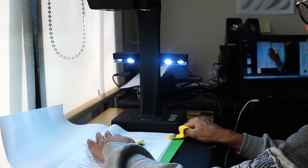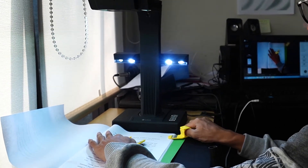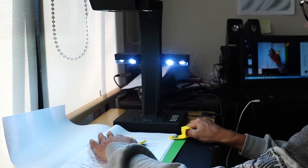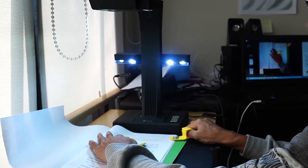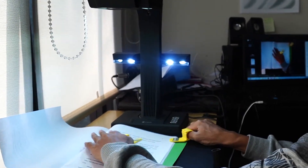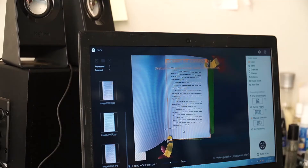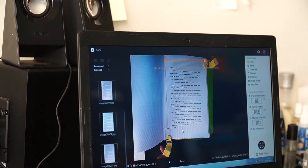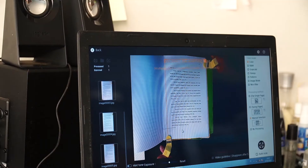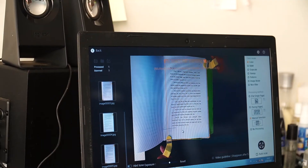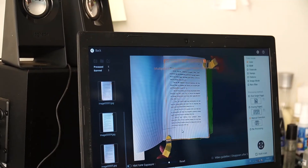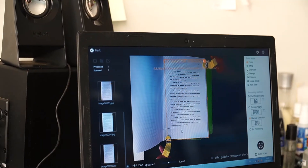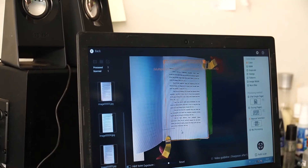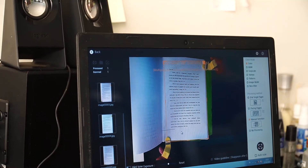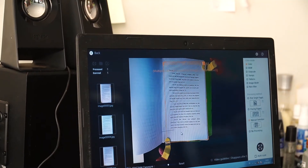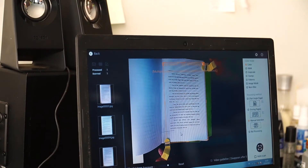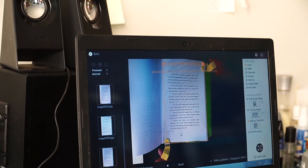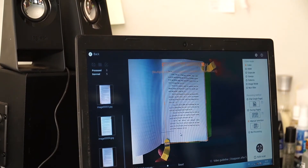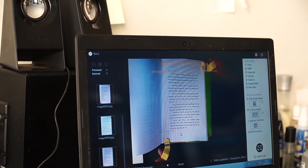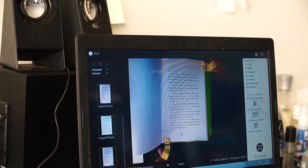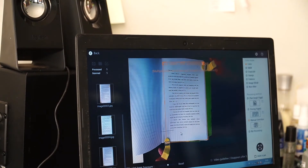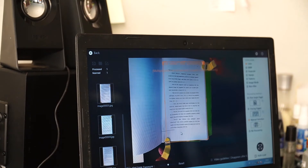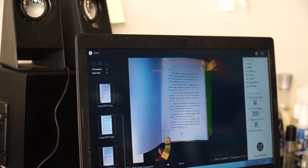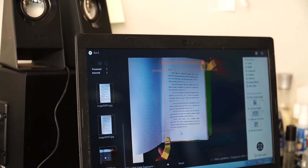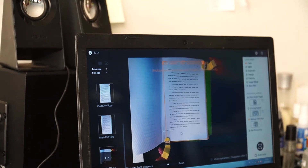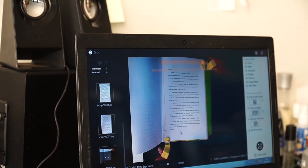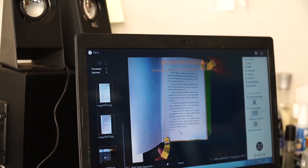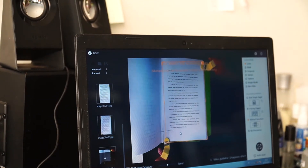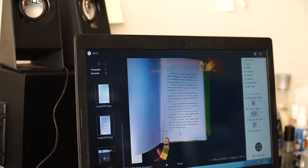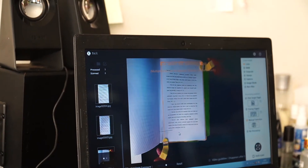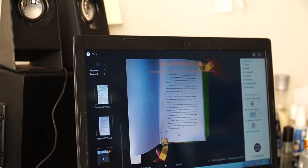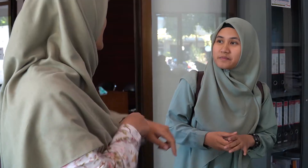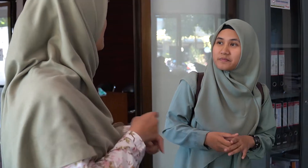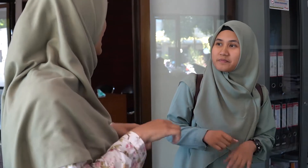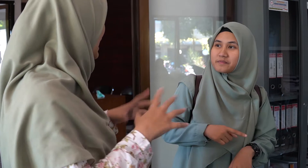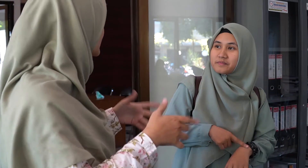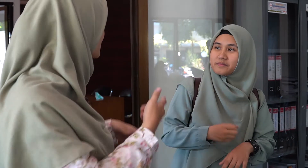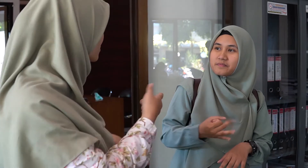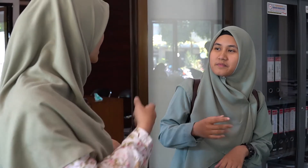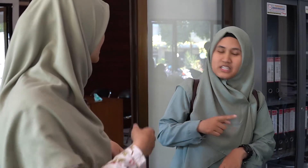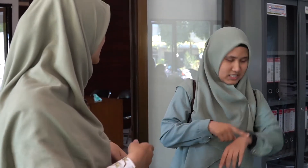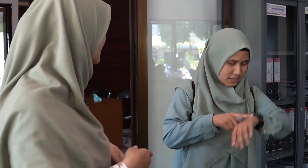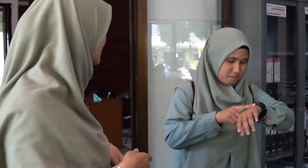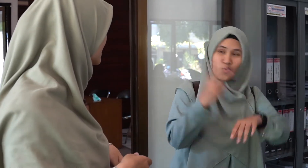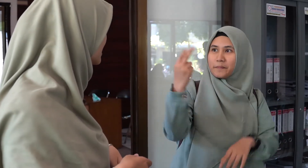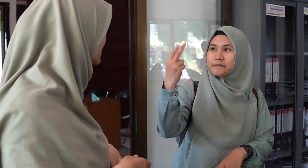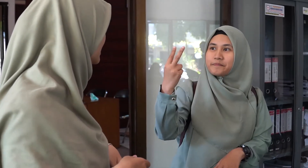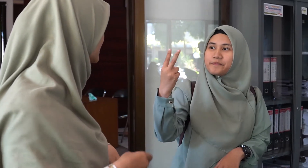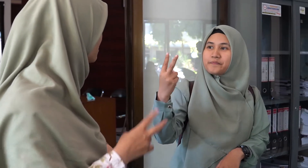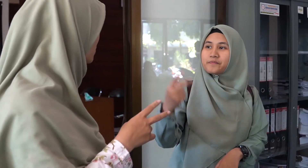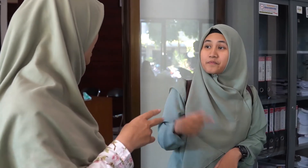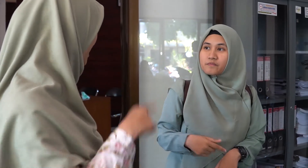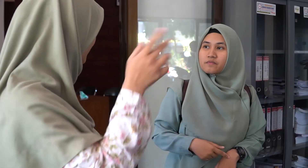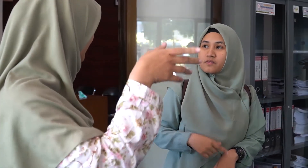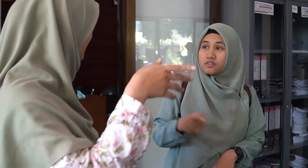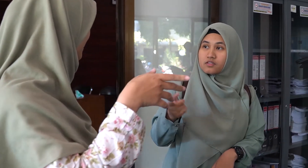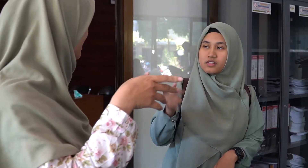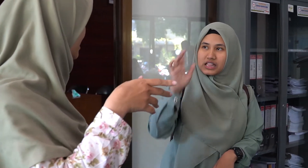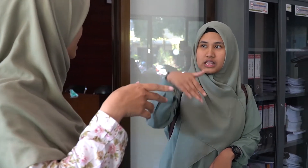based on the principles of digital accessibility. After almost a decade of PSLD's establishment,